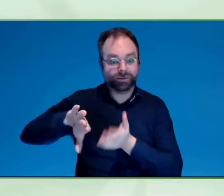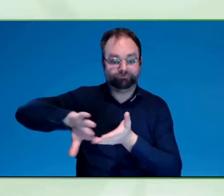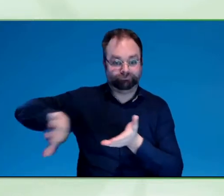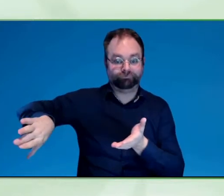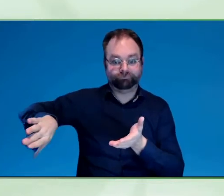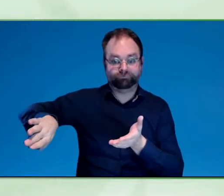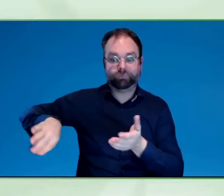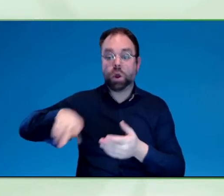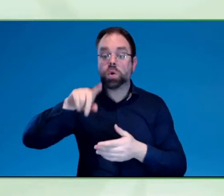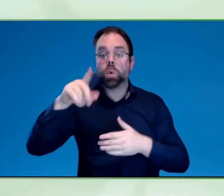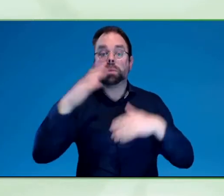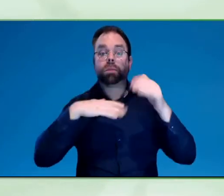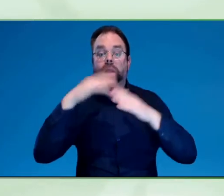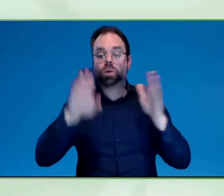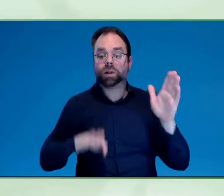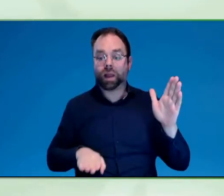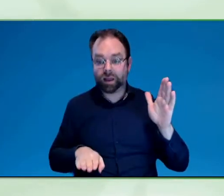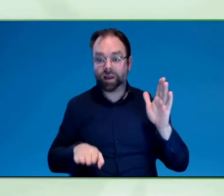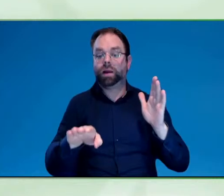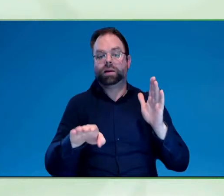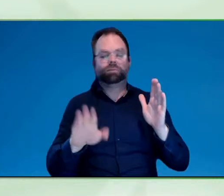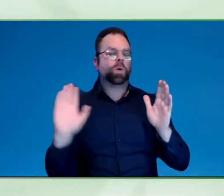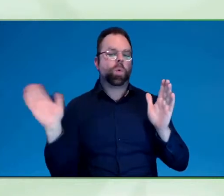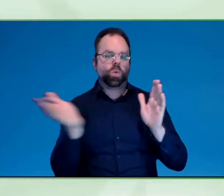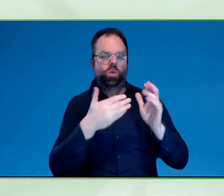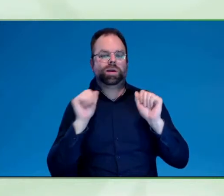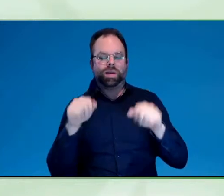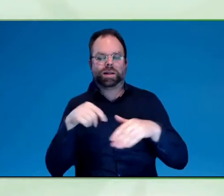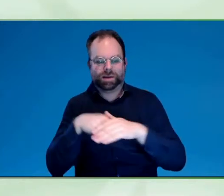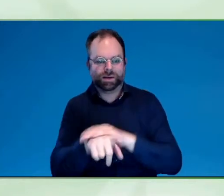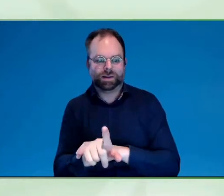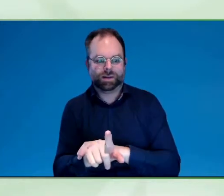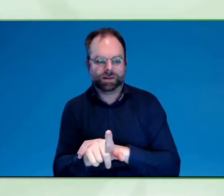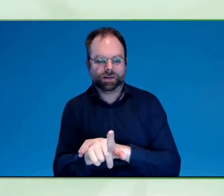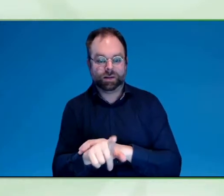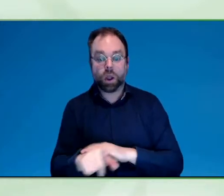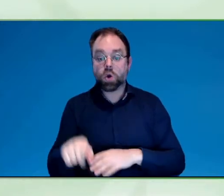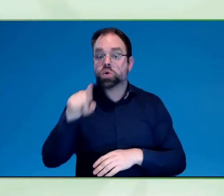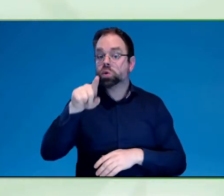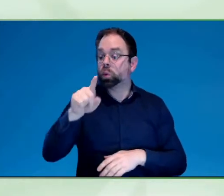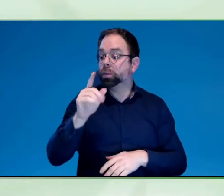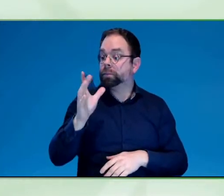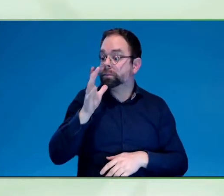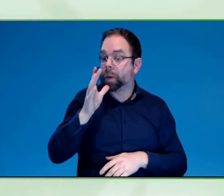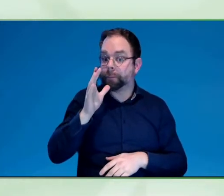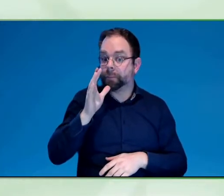That is what this group comes together to do.